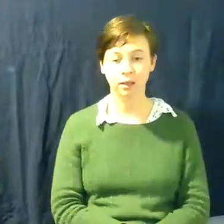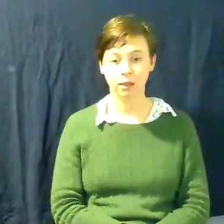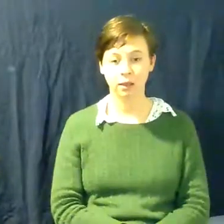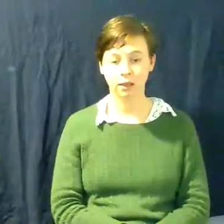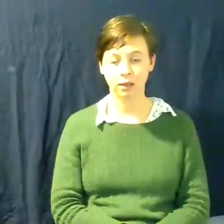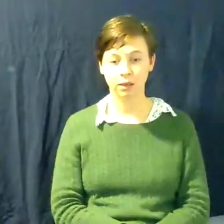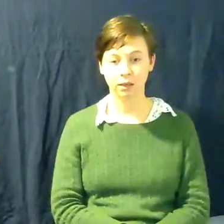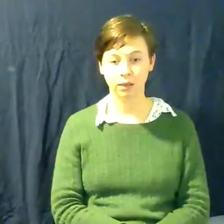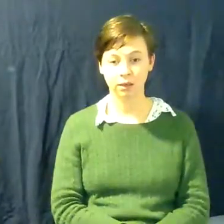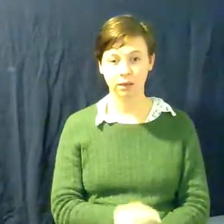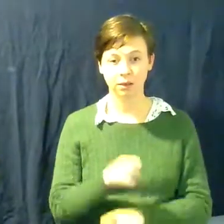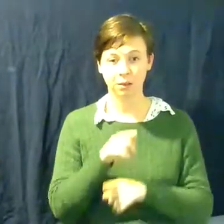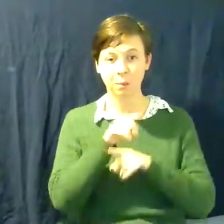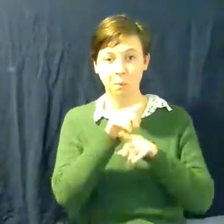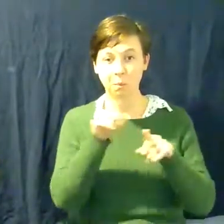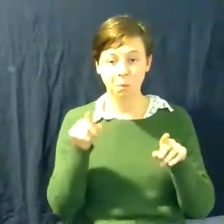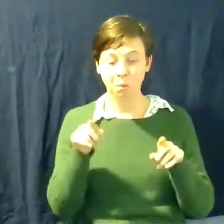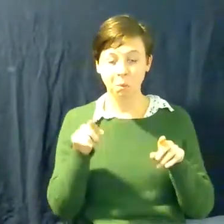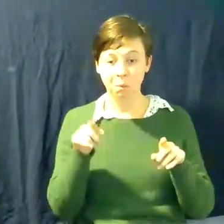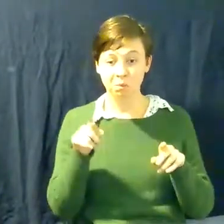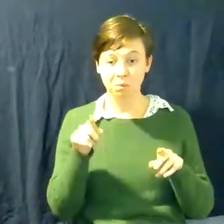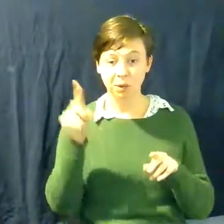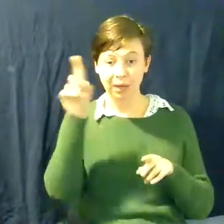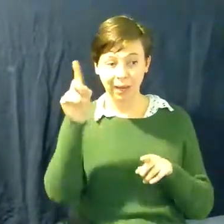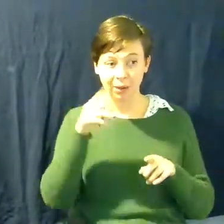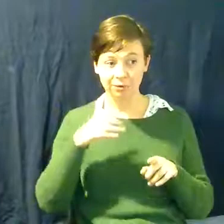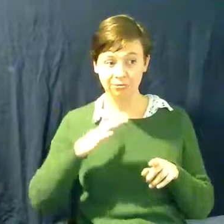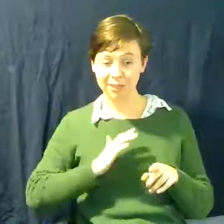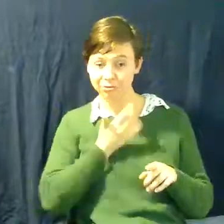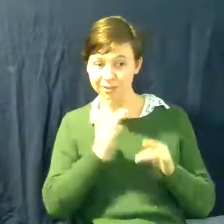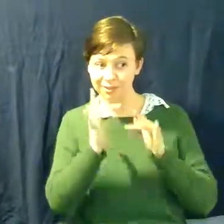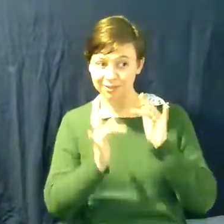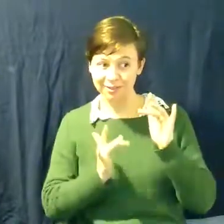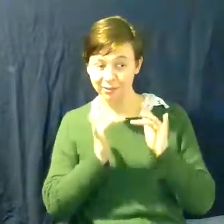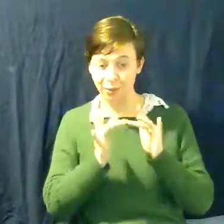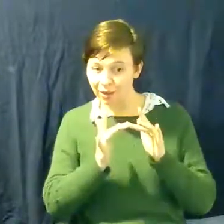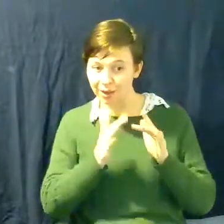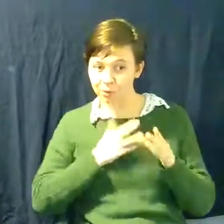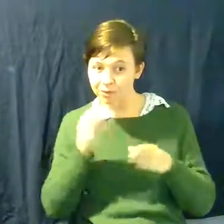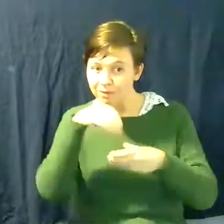You're welcome. David, did you have anything you wanted to add